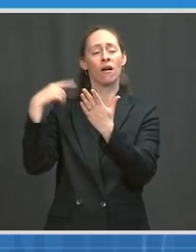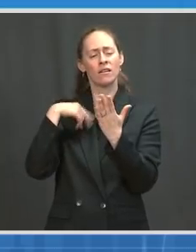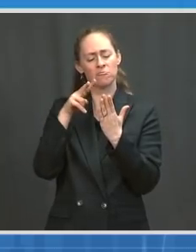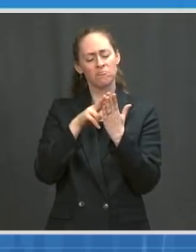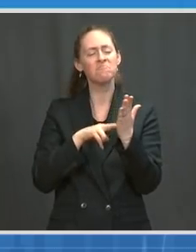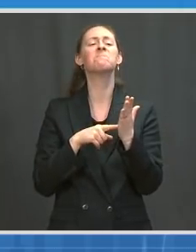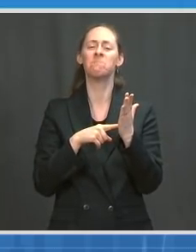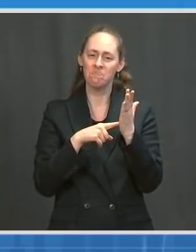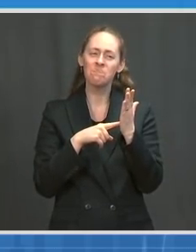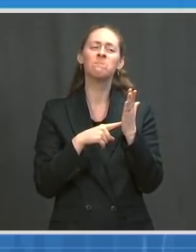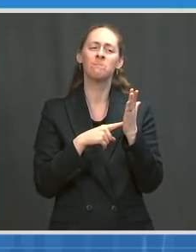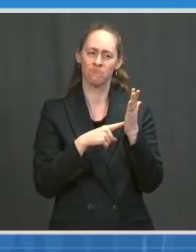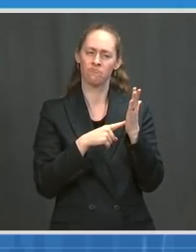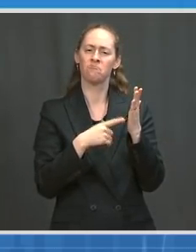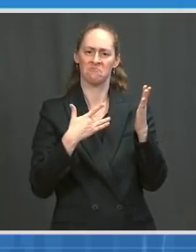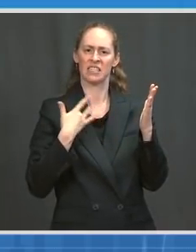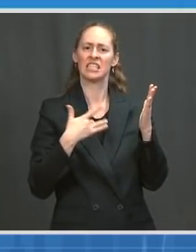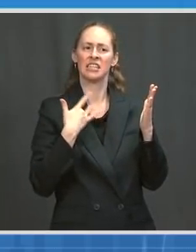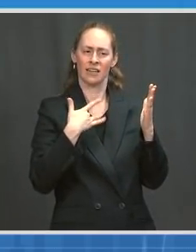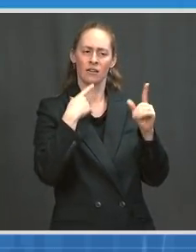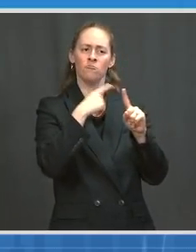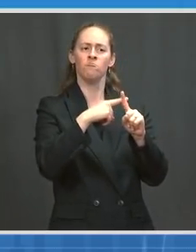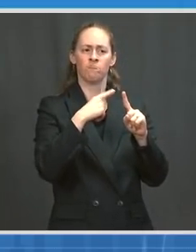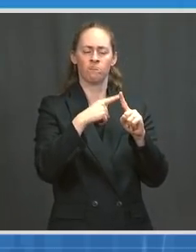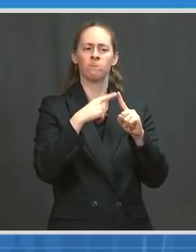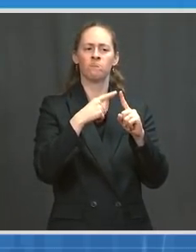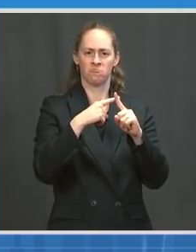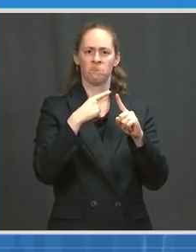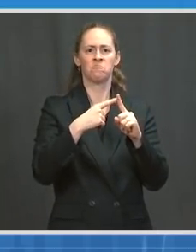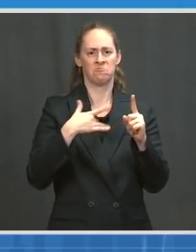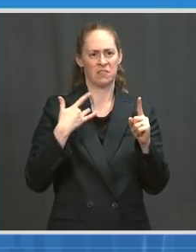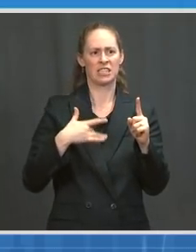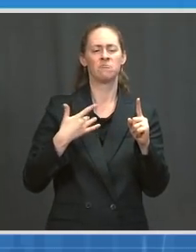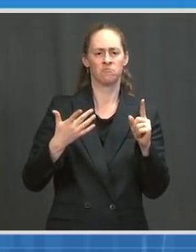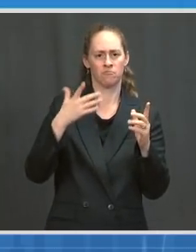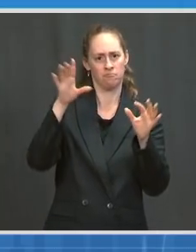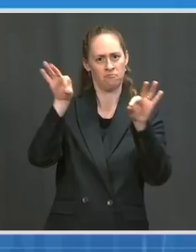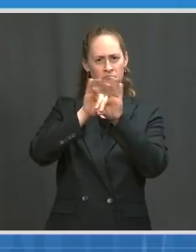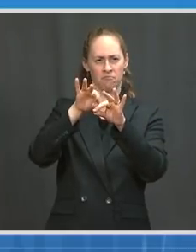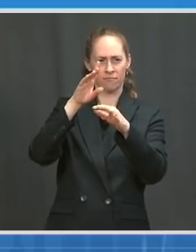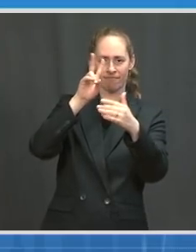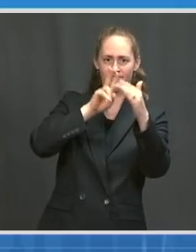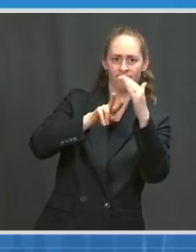next target of 70 percent of adult Americans with at least one shot by July 4th,